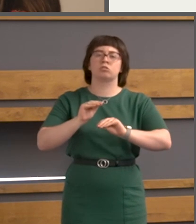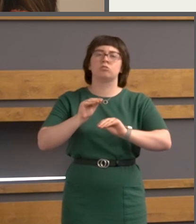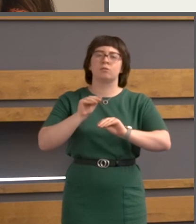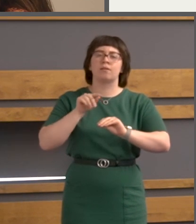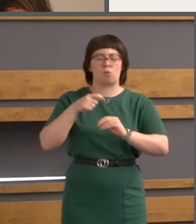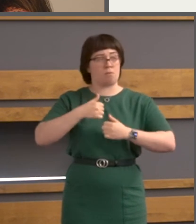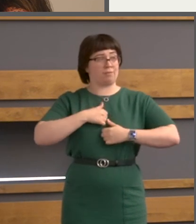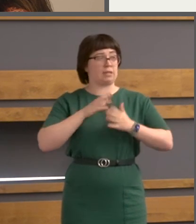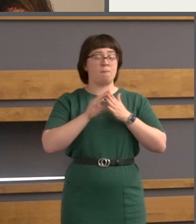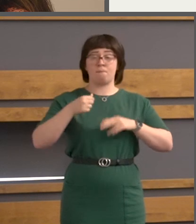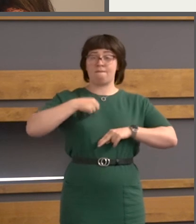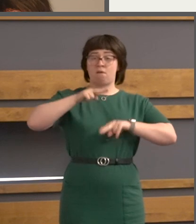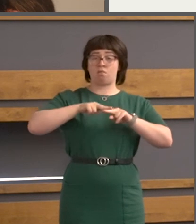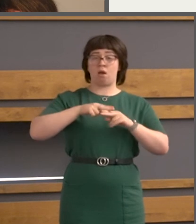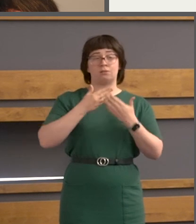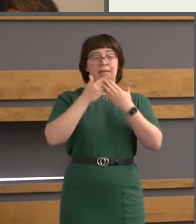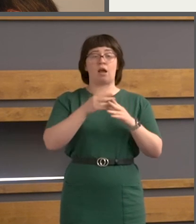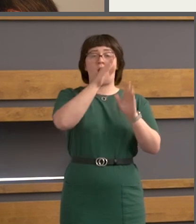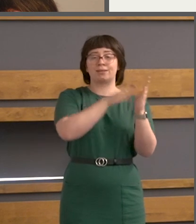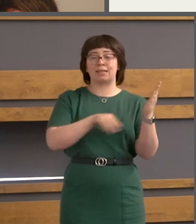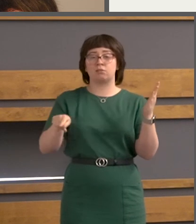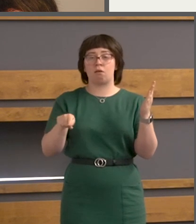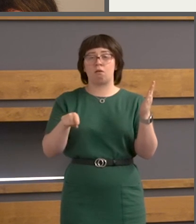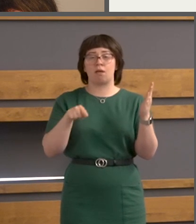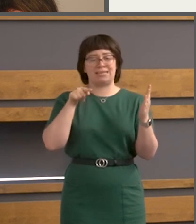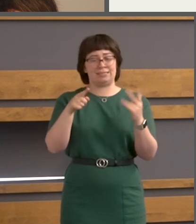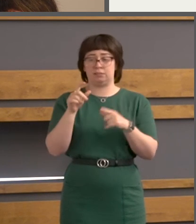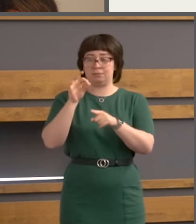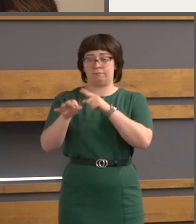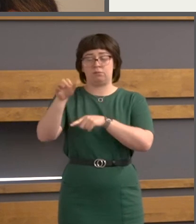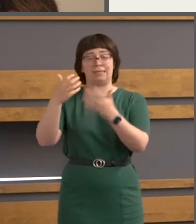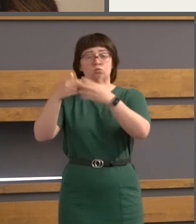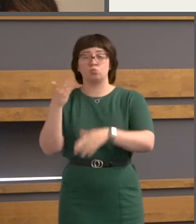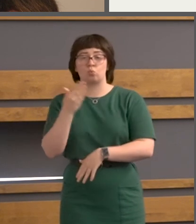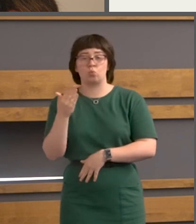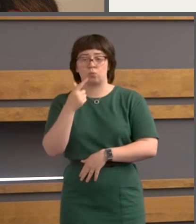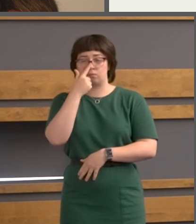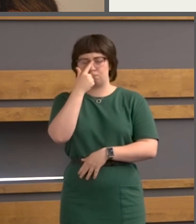So my father studied architecture in one of these kind of technical schools, and it was not to elevate them,